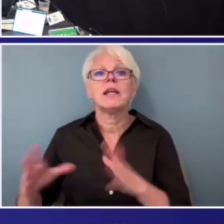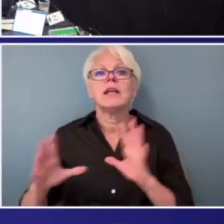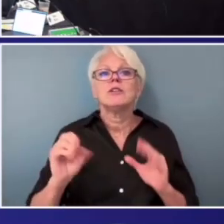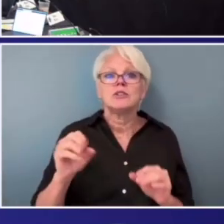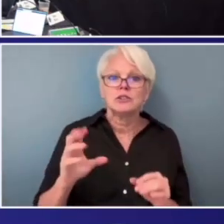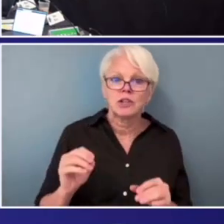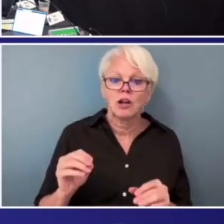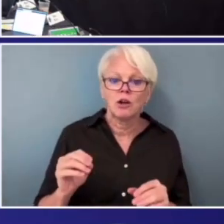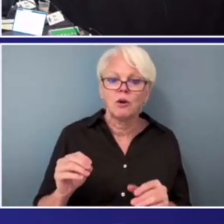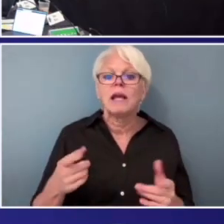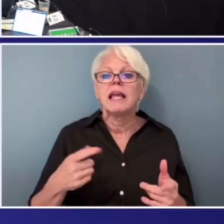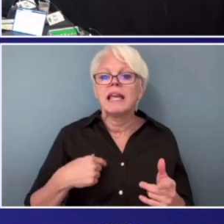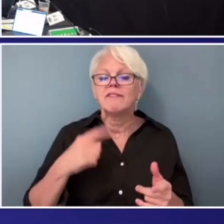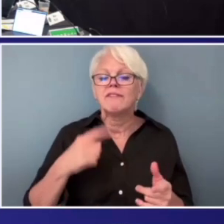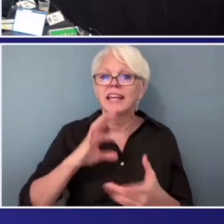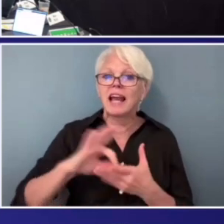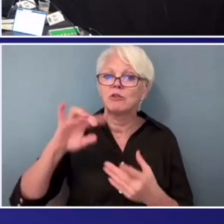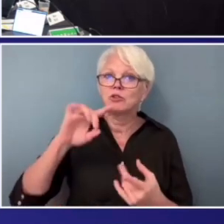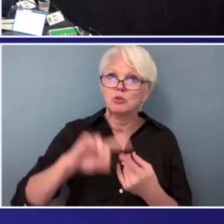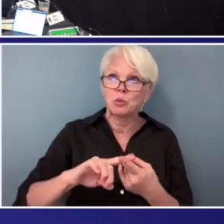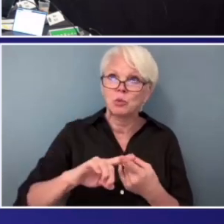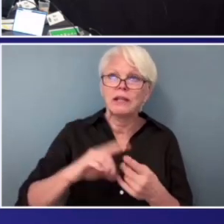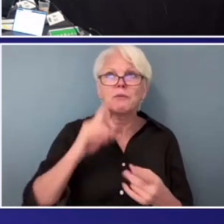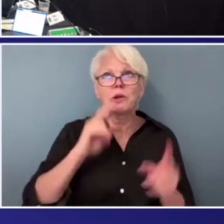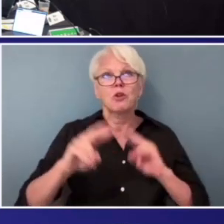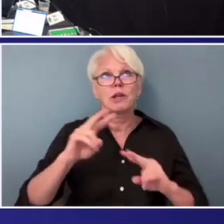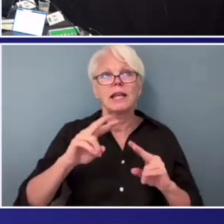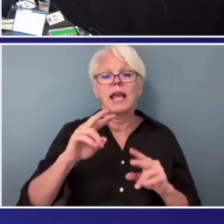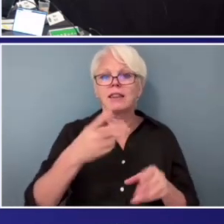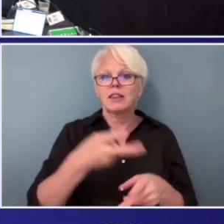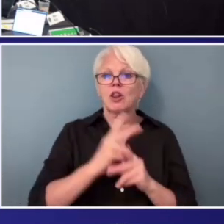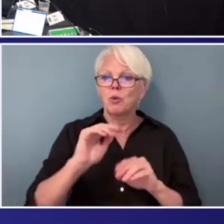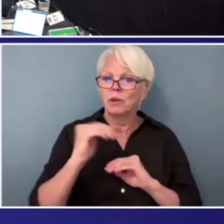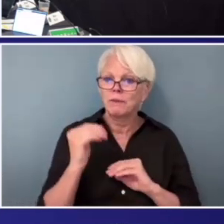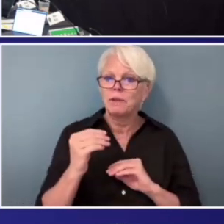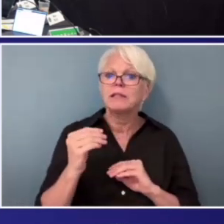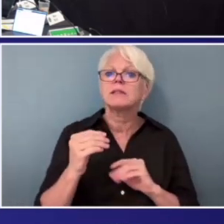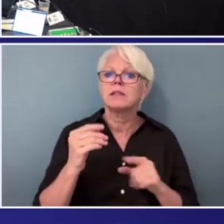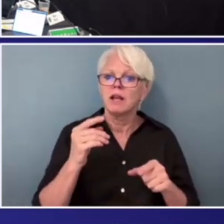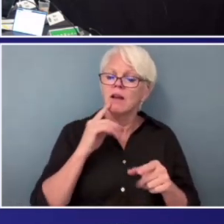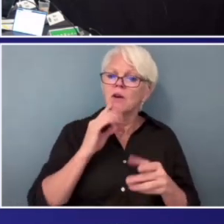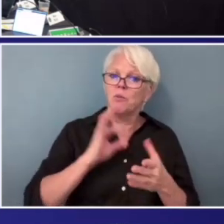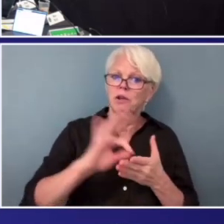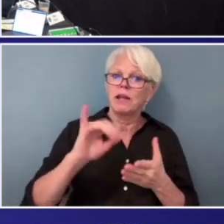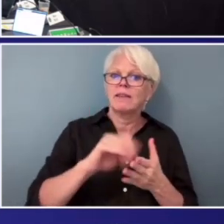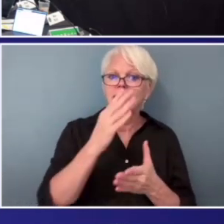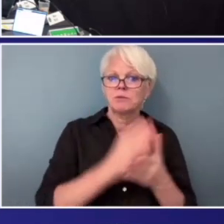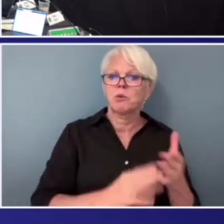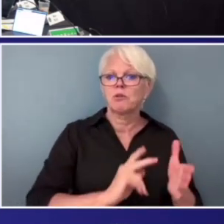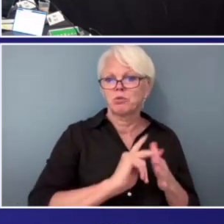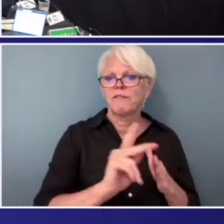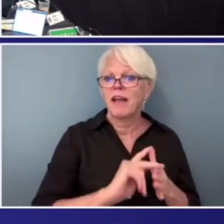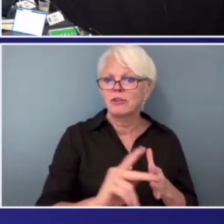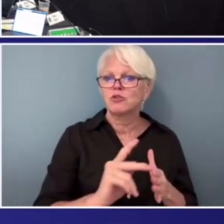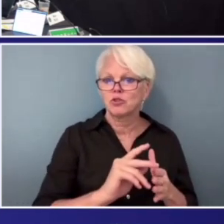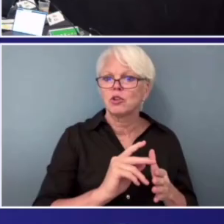professional degree, I think we would count that as part of the professional degree percentage. But that's something that we